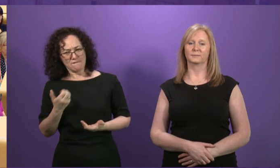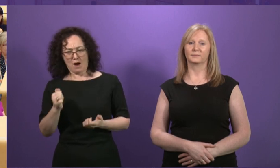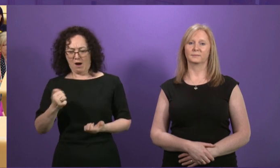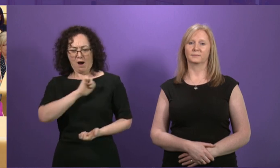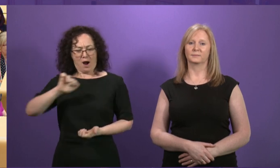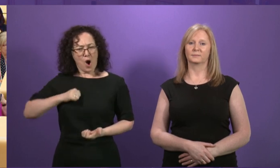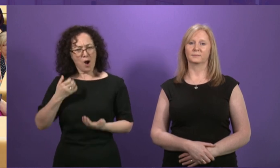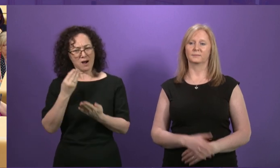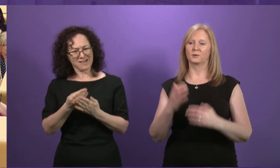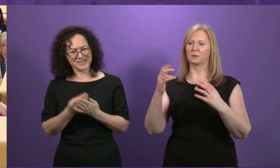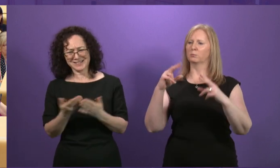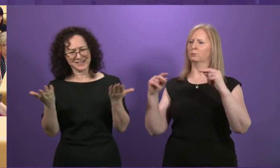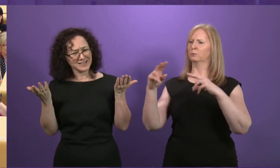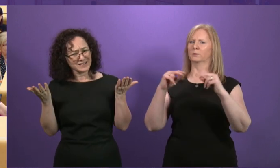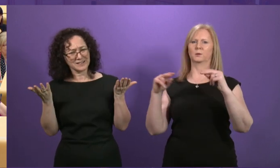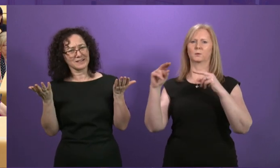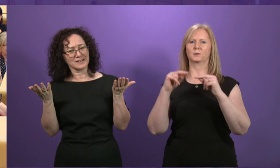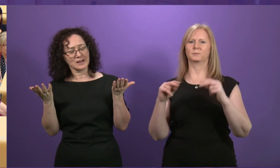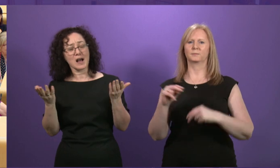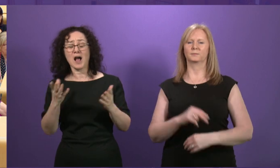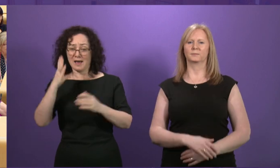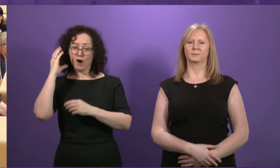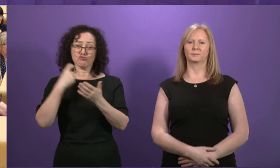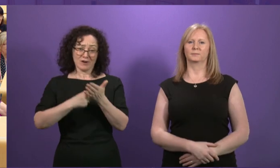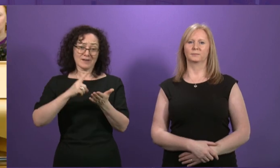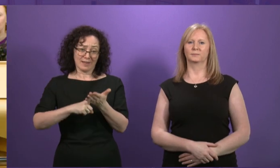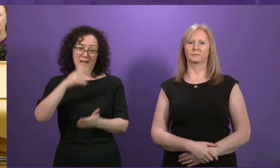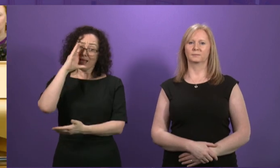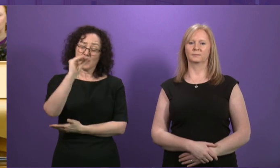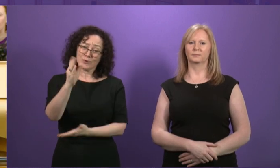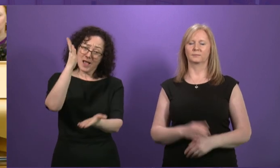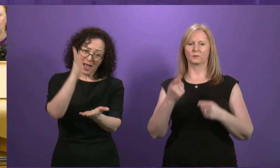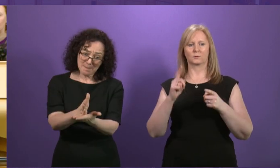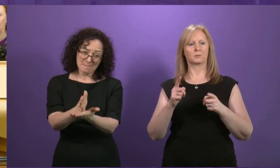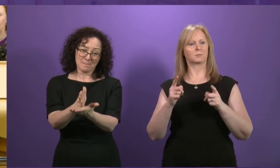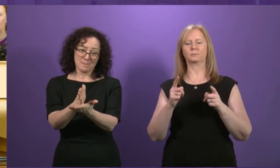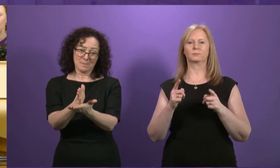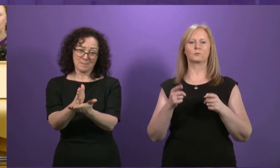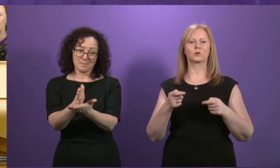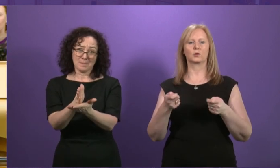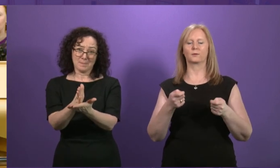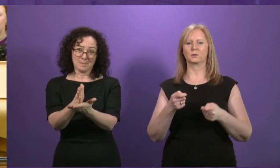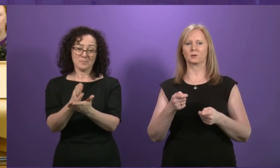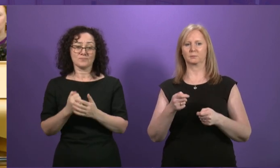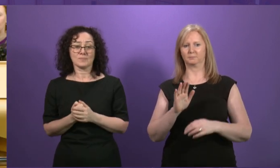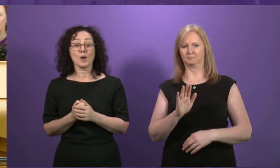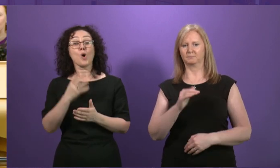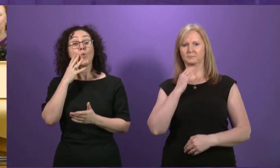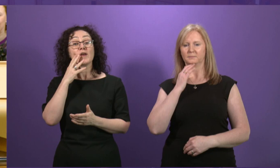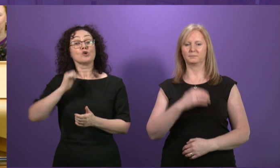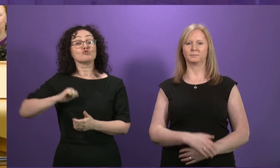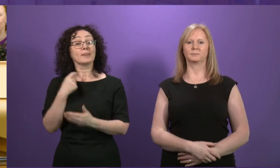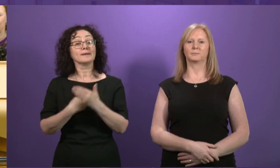Let me tell Richard Leonard exactly what the position will be in an independent Scotland.